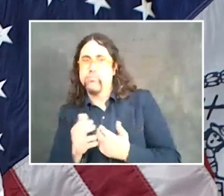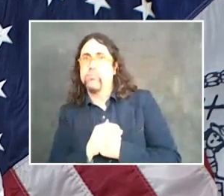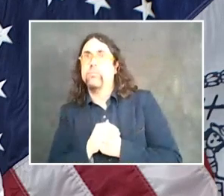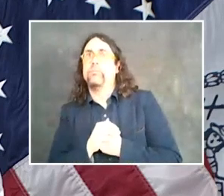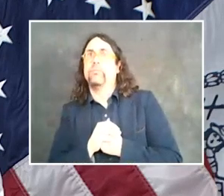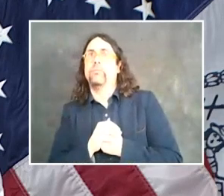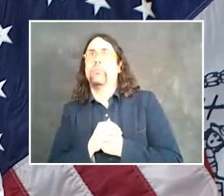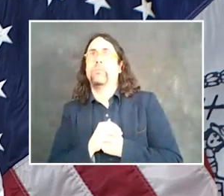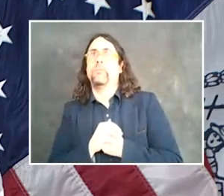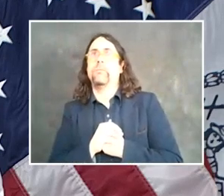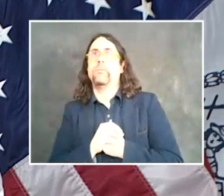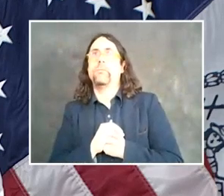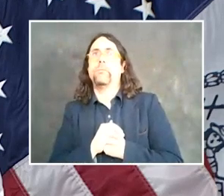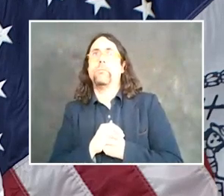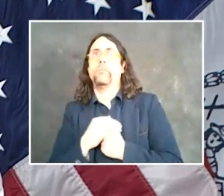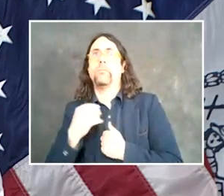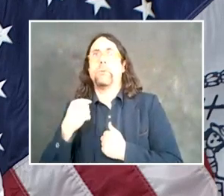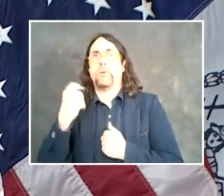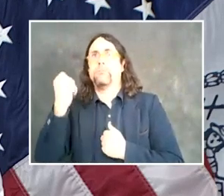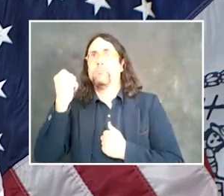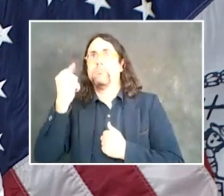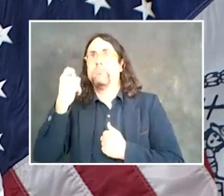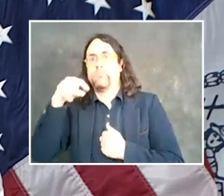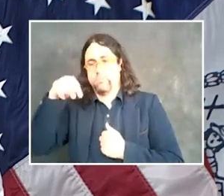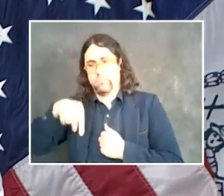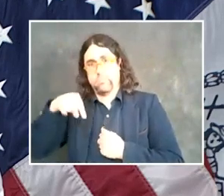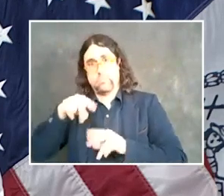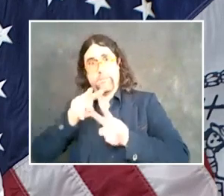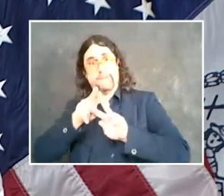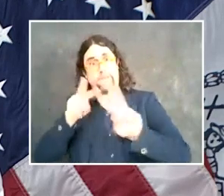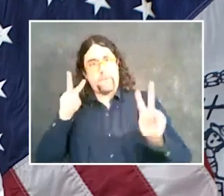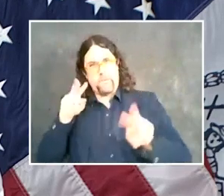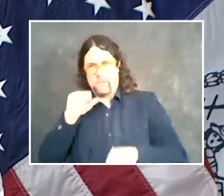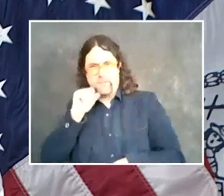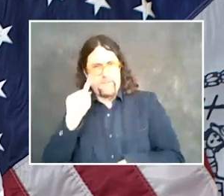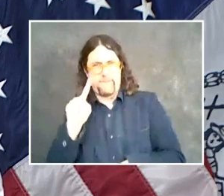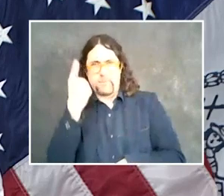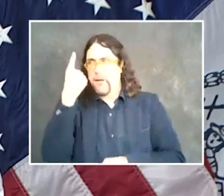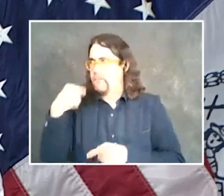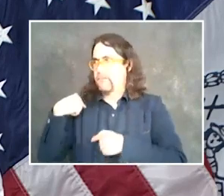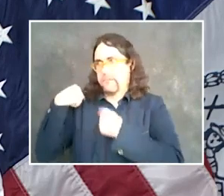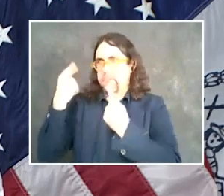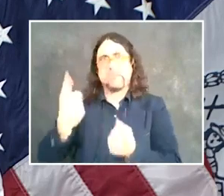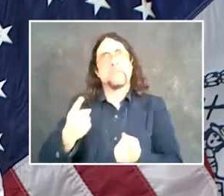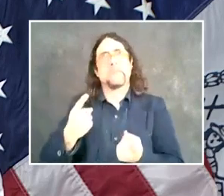DROVE BY A LARGE FUNERAL ON THE BE, QE A FEW WEEKS AGO. WHY WERE YOU SO SHOCKED THIS